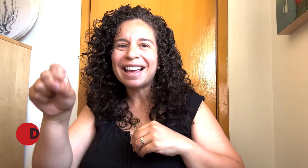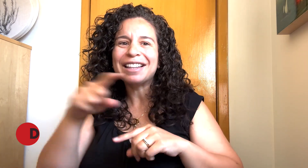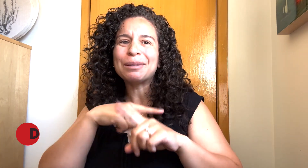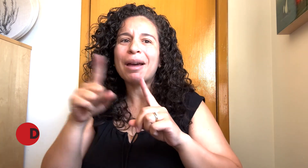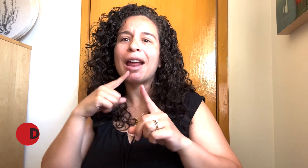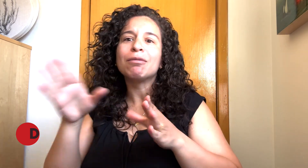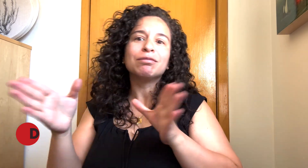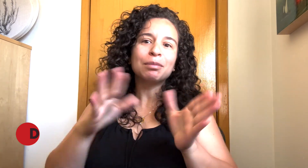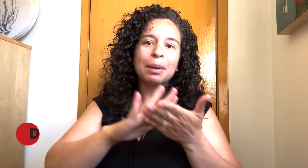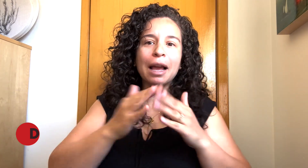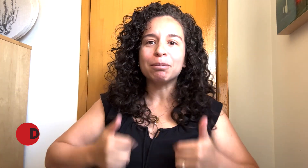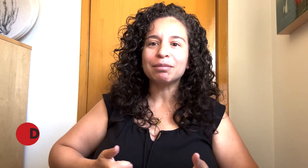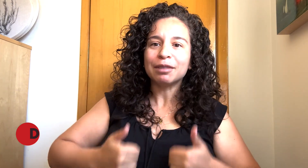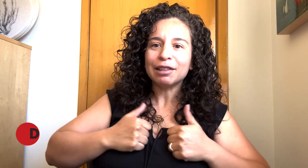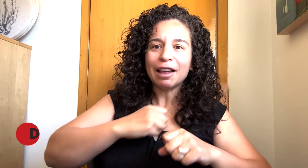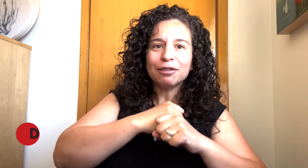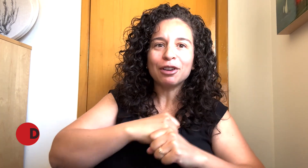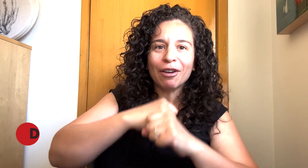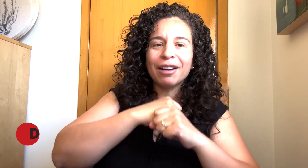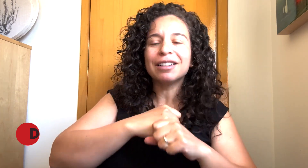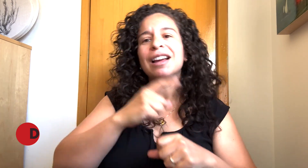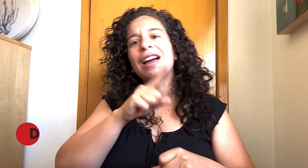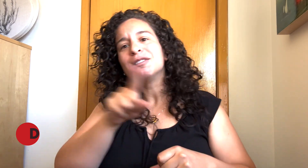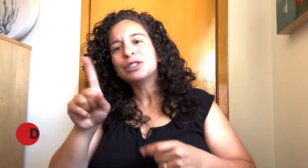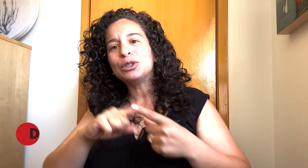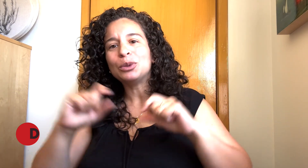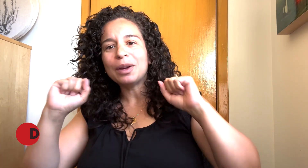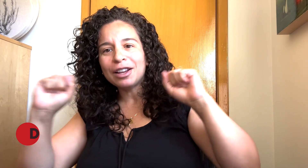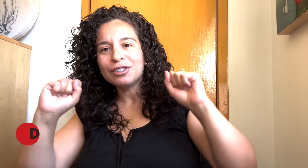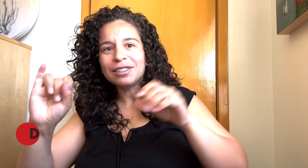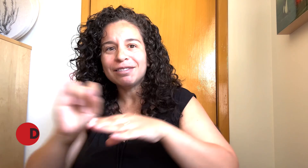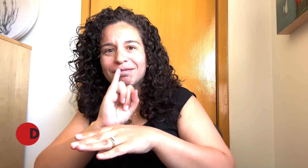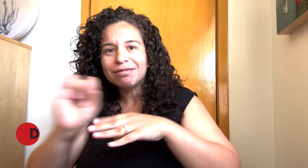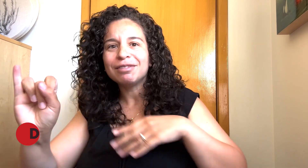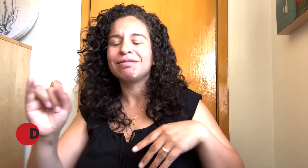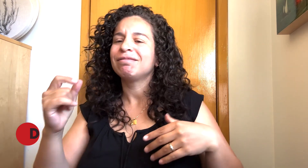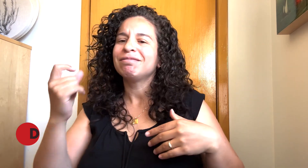a lifeguard and also entered the exercise industry.